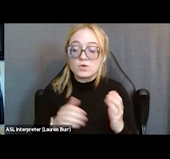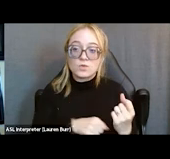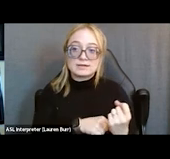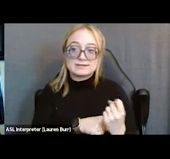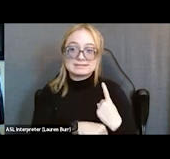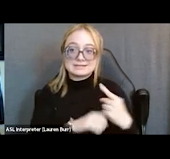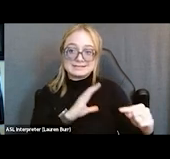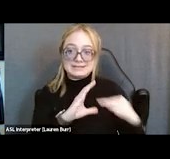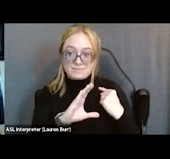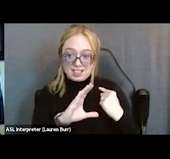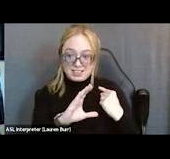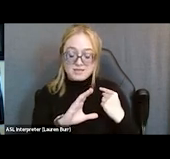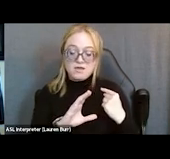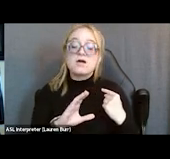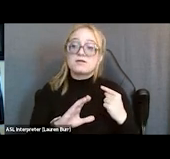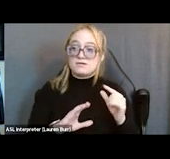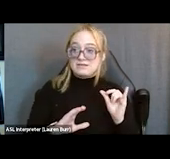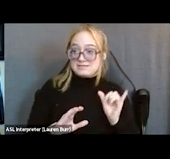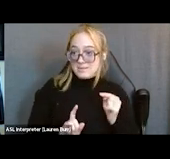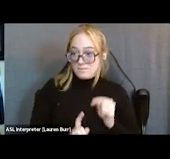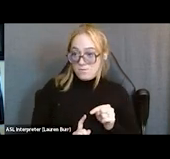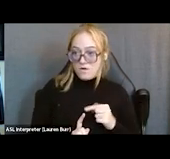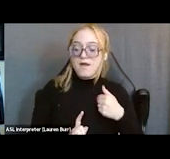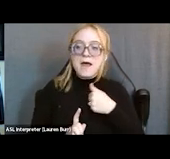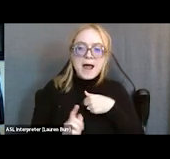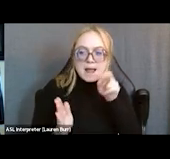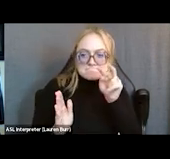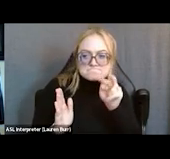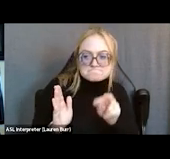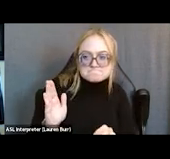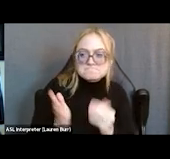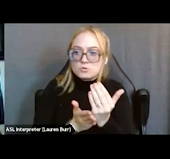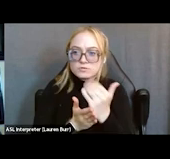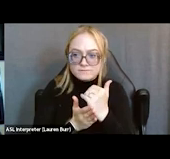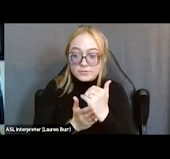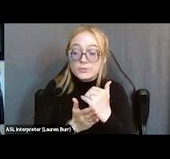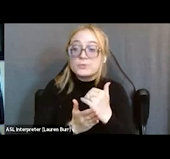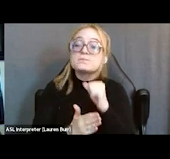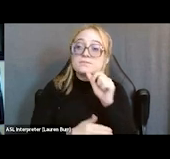and then from that point I look at the case, I kind of look not only at the case, you know,